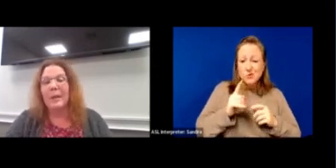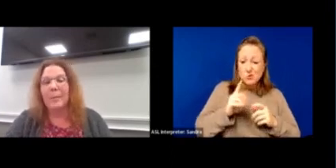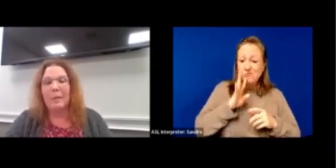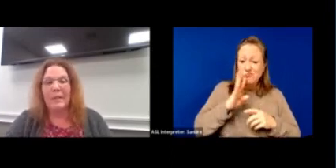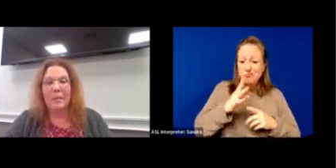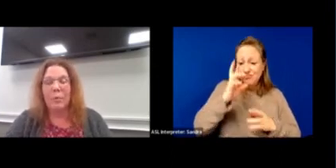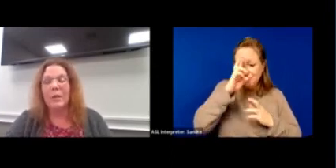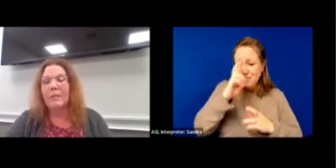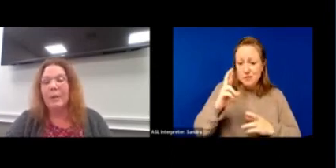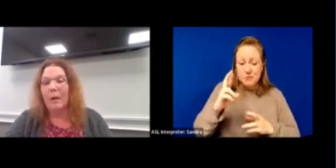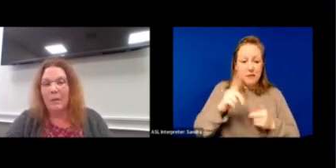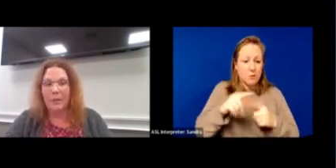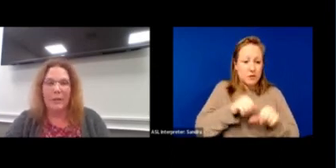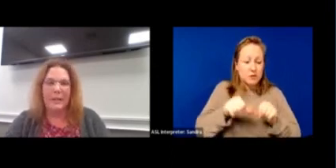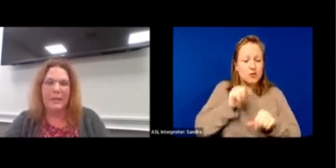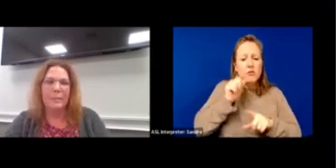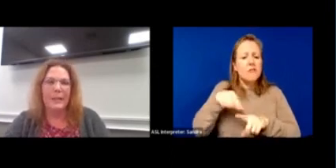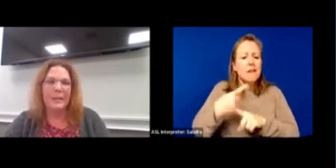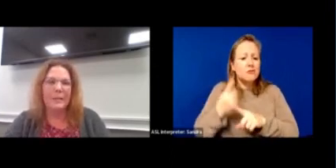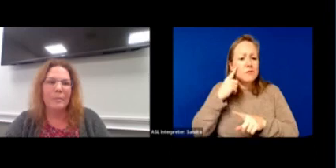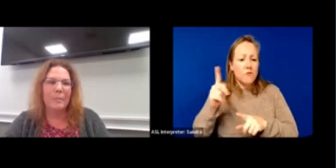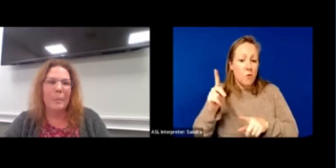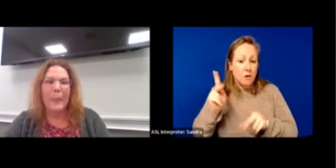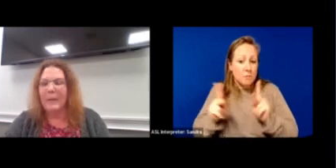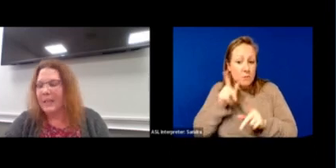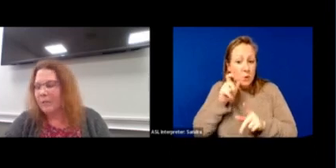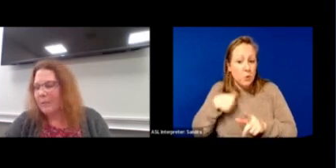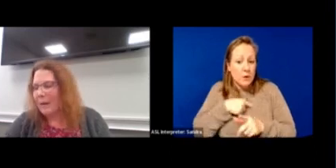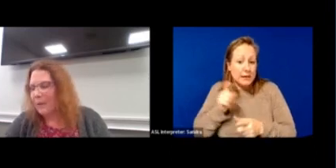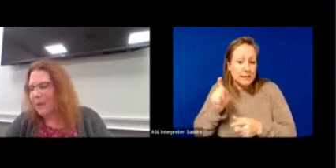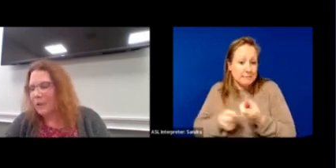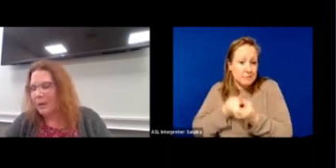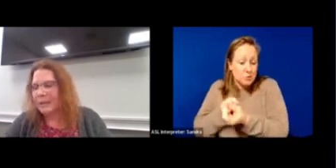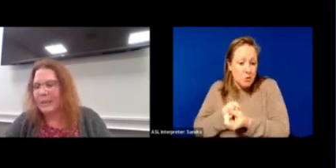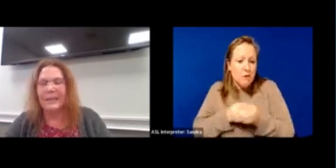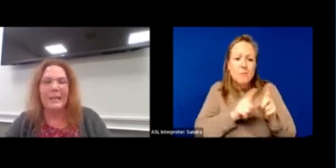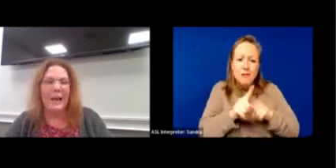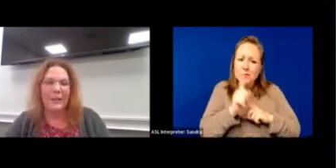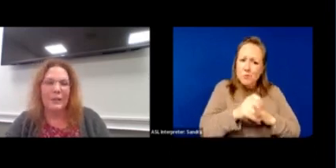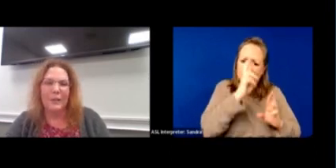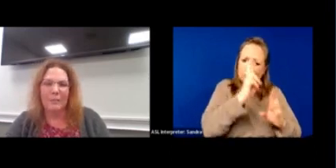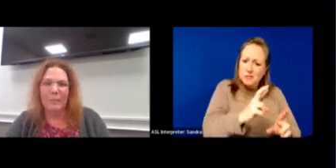the people that we support, but also our DSPs we need to remember that trust is an action